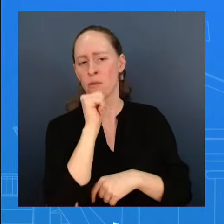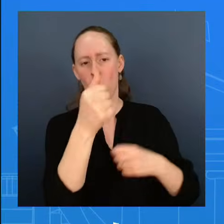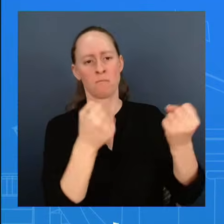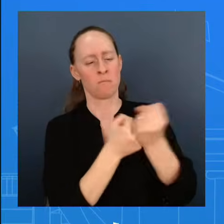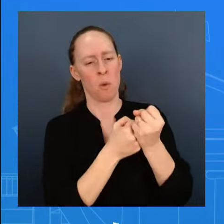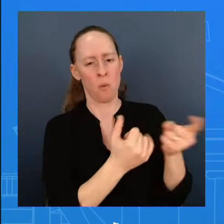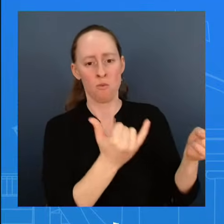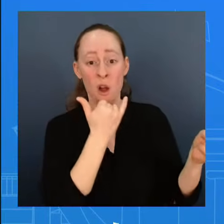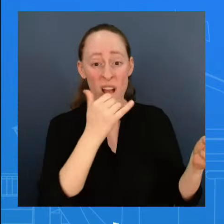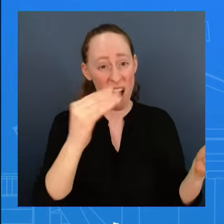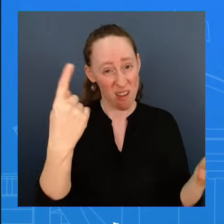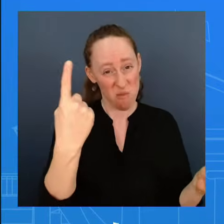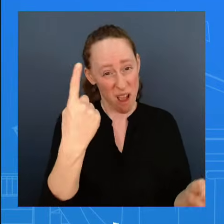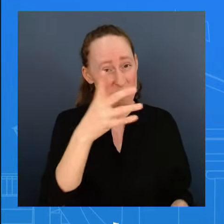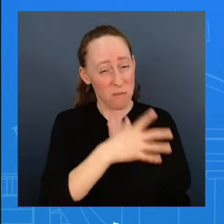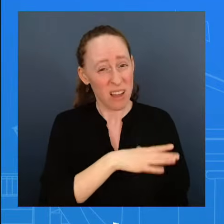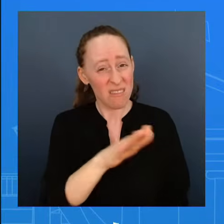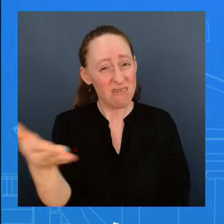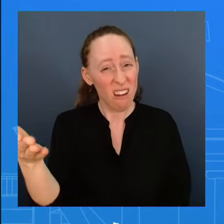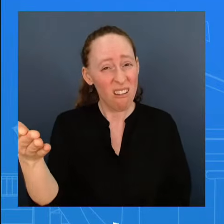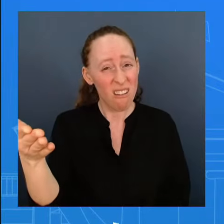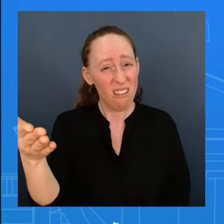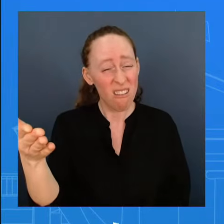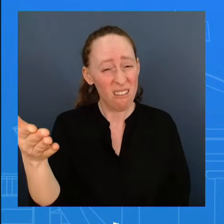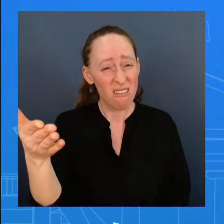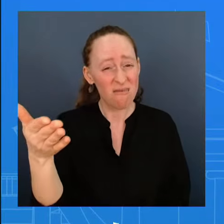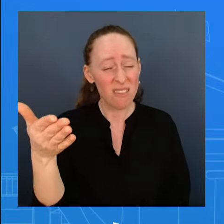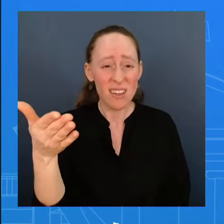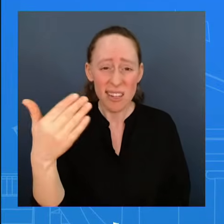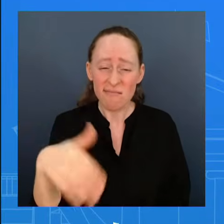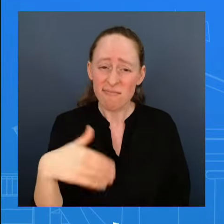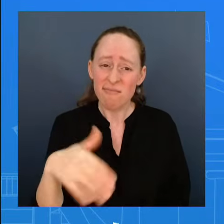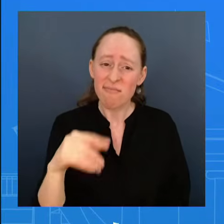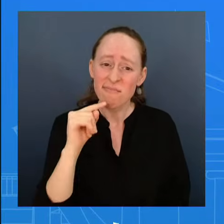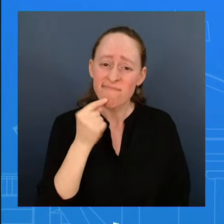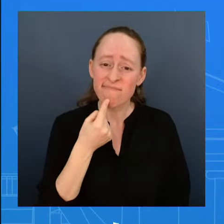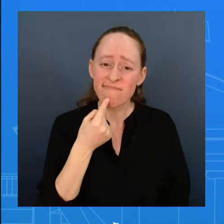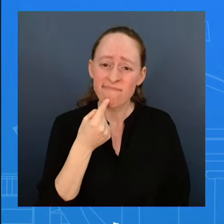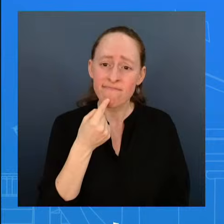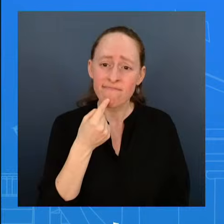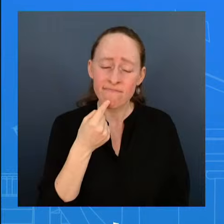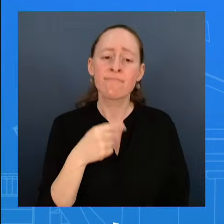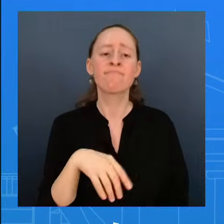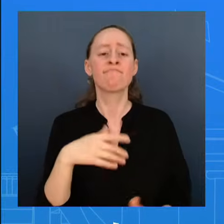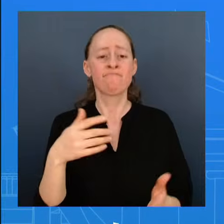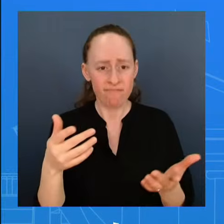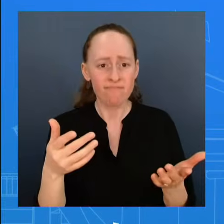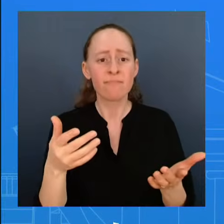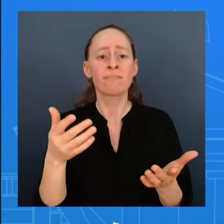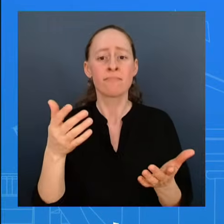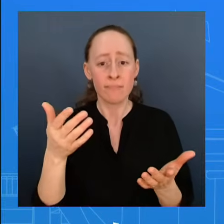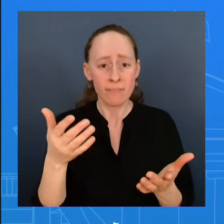And when the President saw that, it put him in a situation where he believed